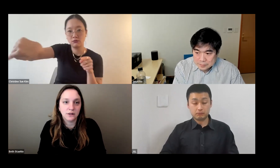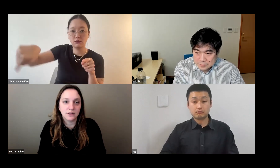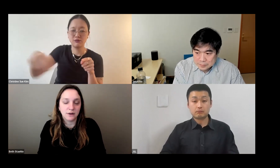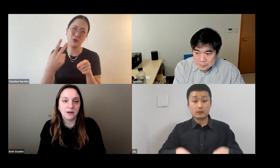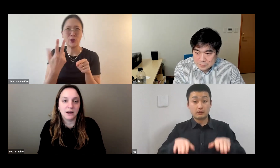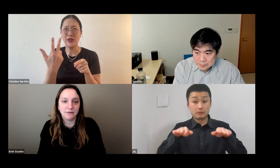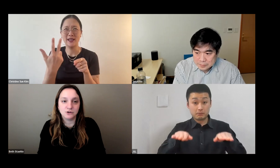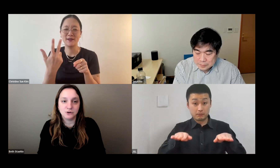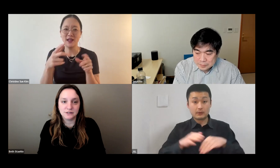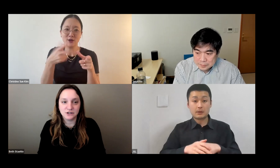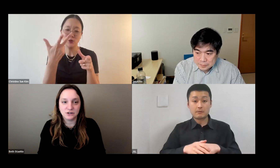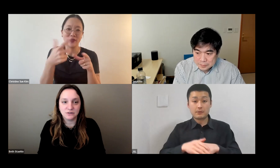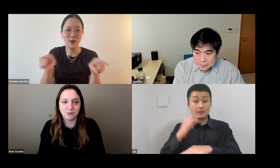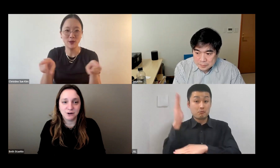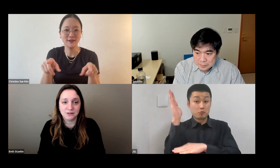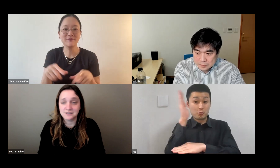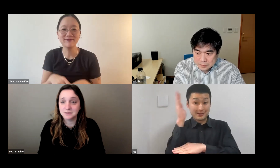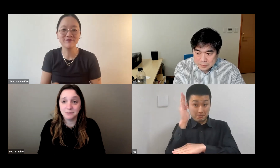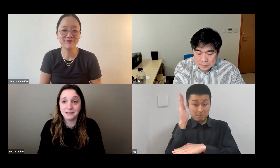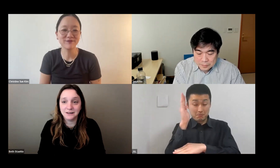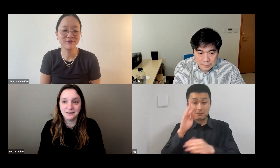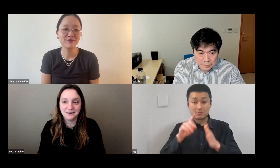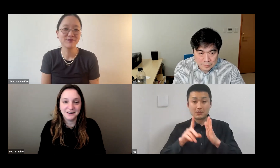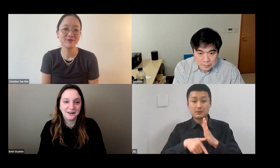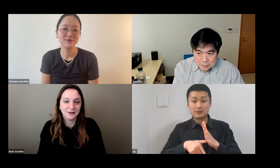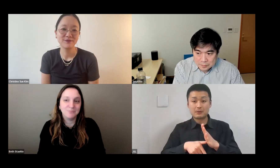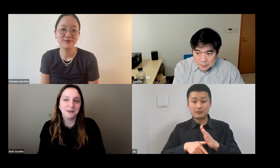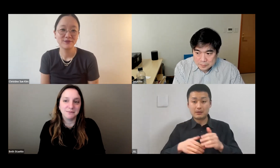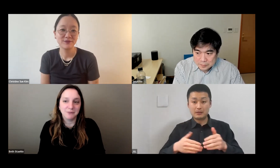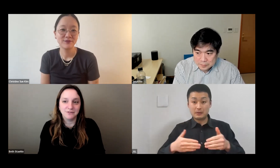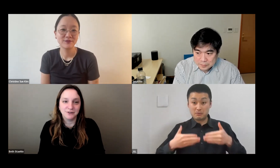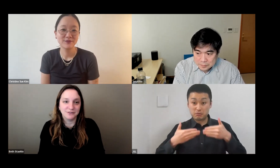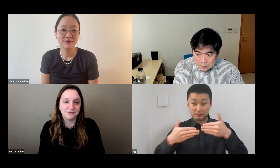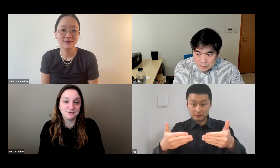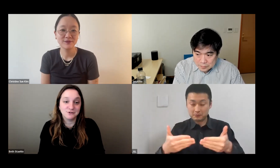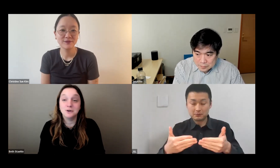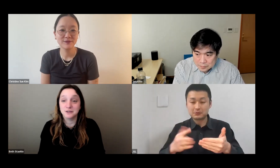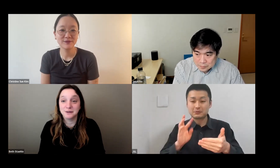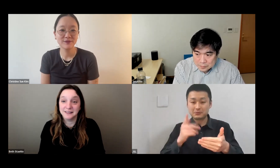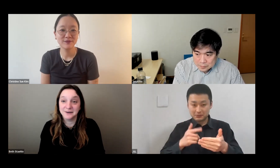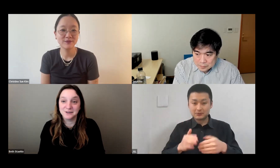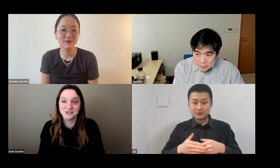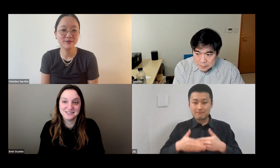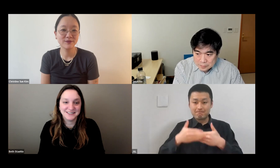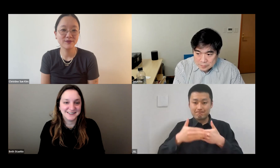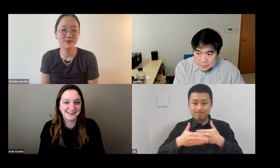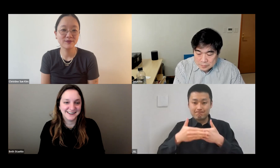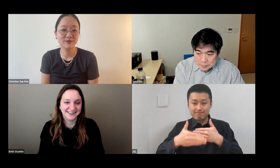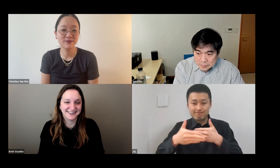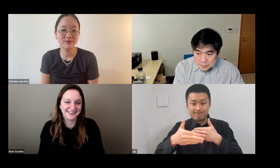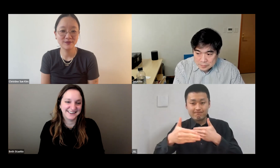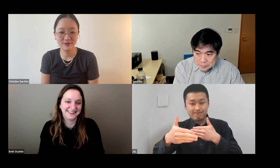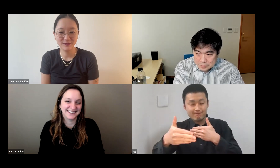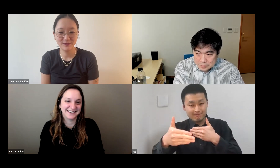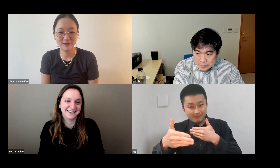that we have the translation process completed. Being mindful of 2 to 3 languages here.